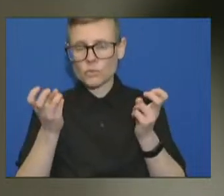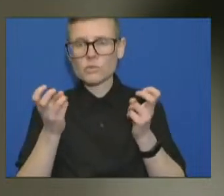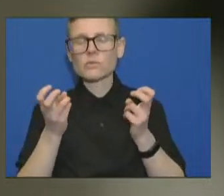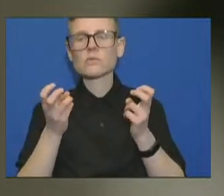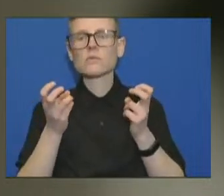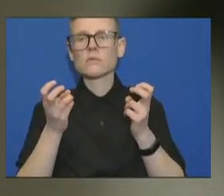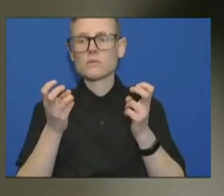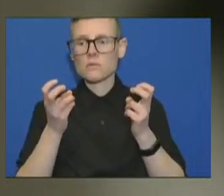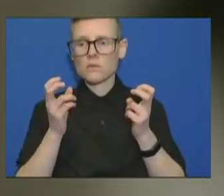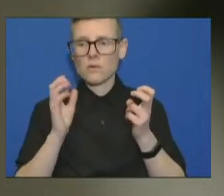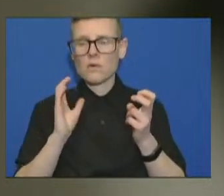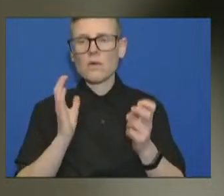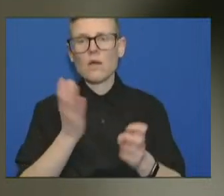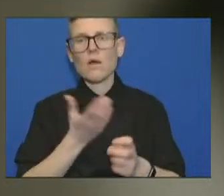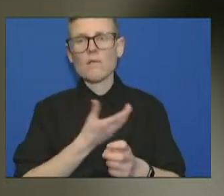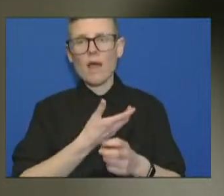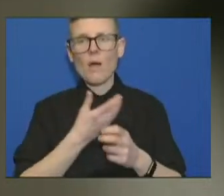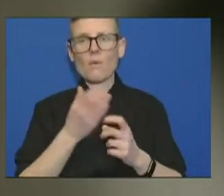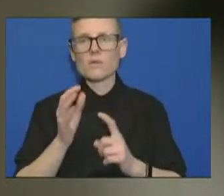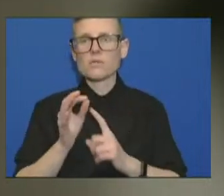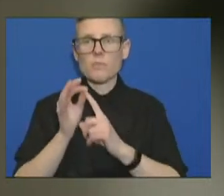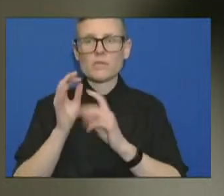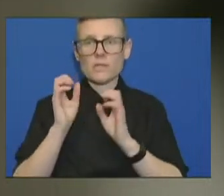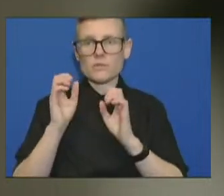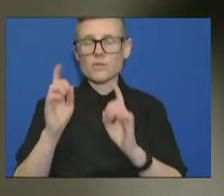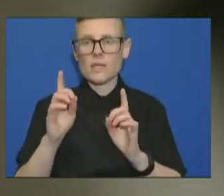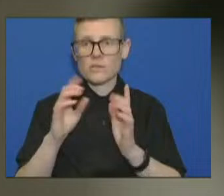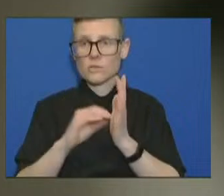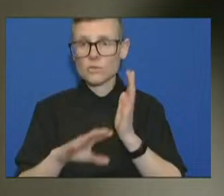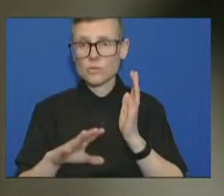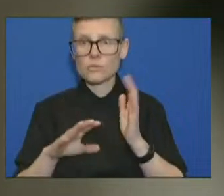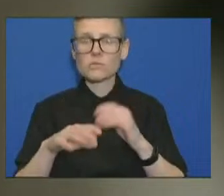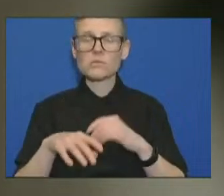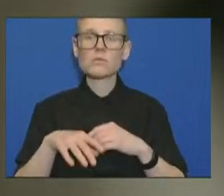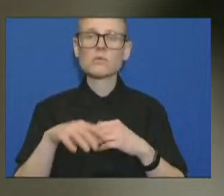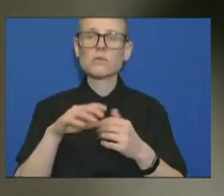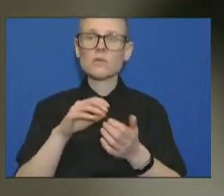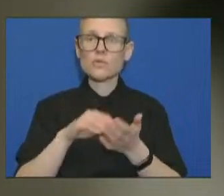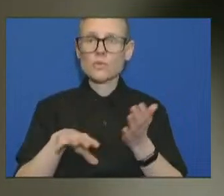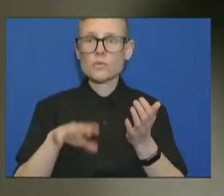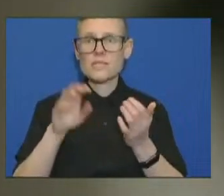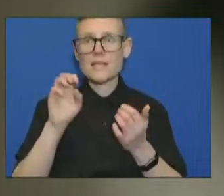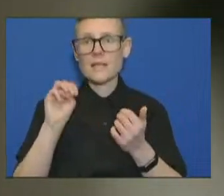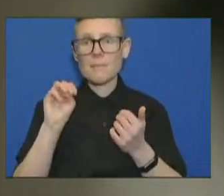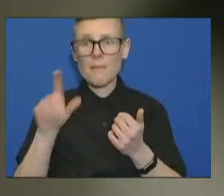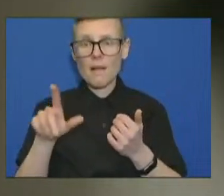population that that address a